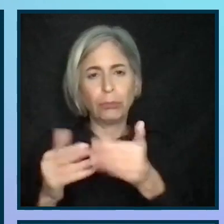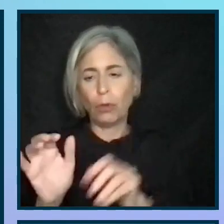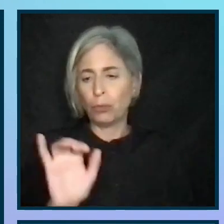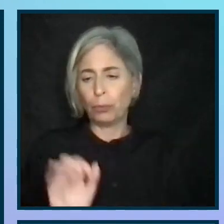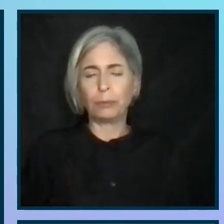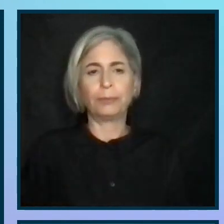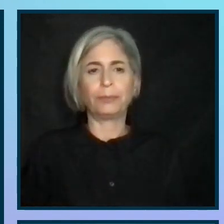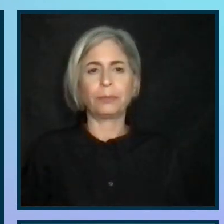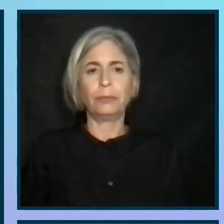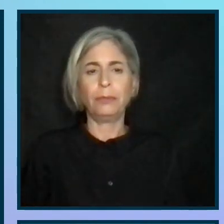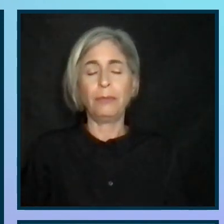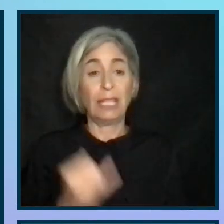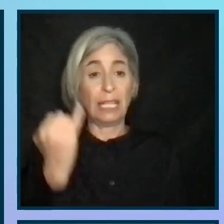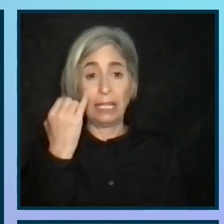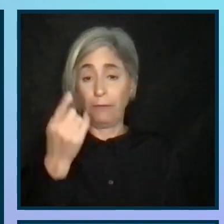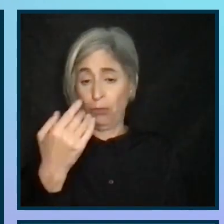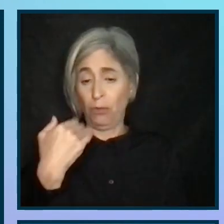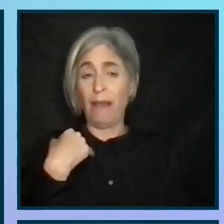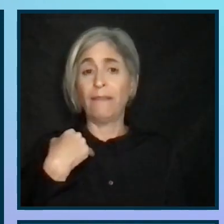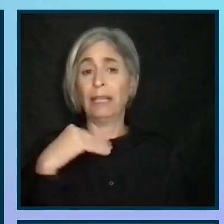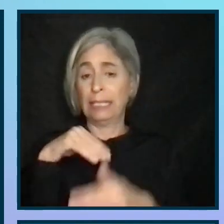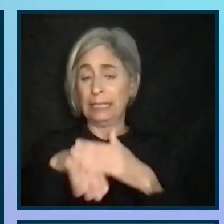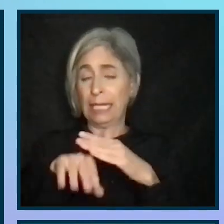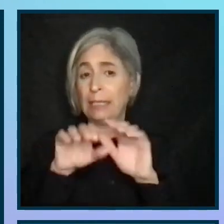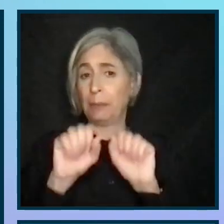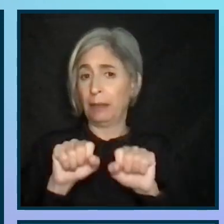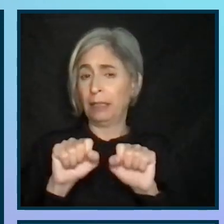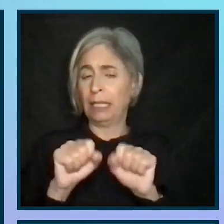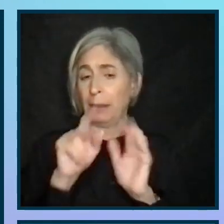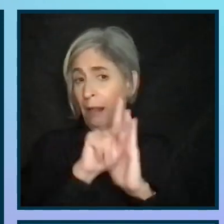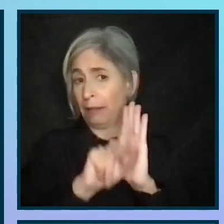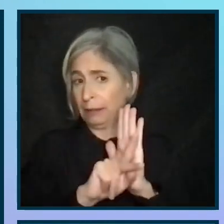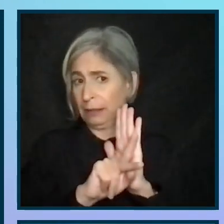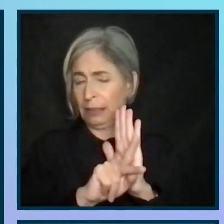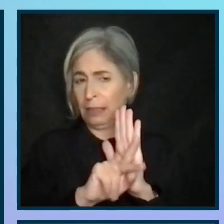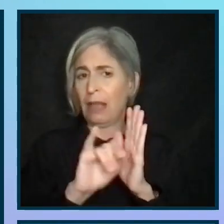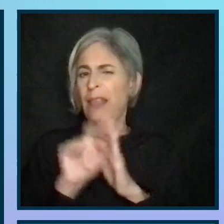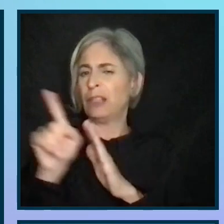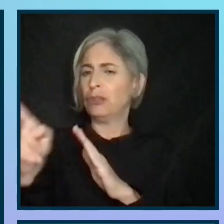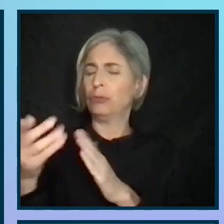And if you have an accessibility policy, which Katie will be talking about a little bit later,